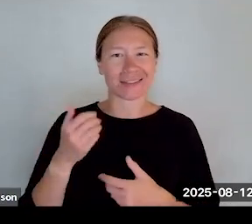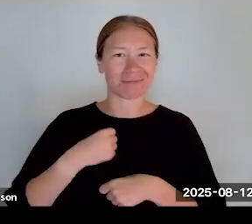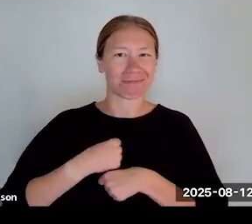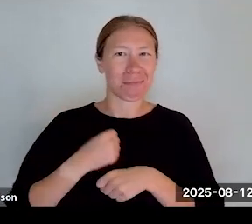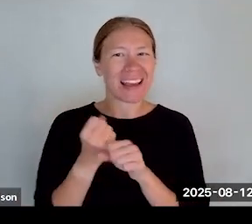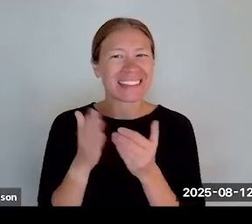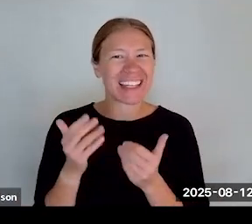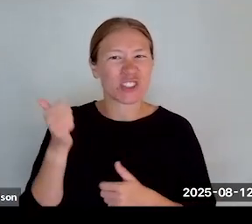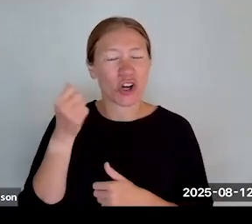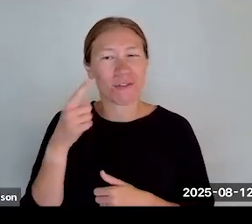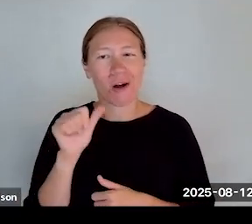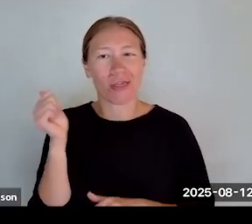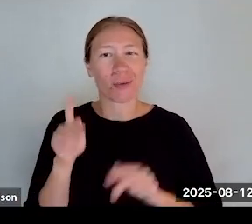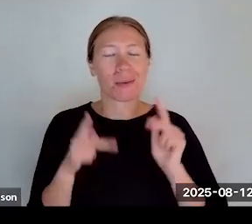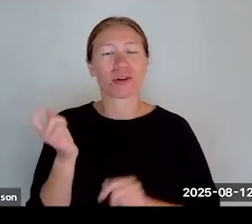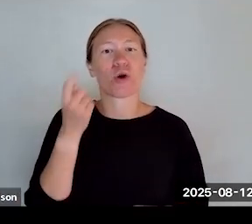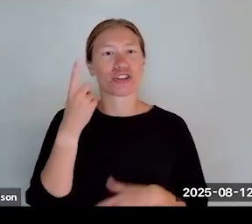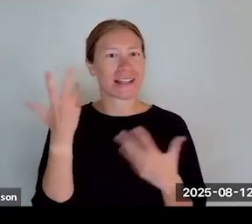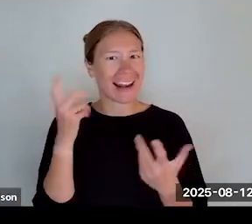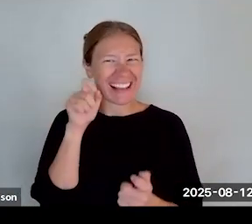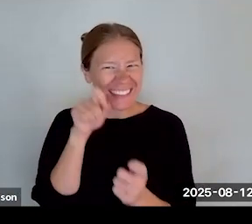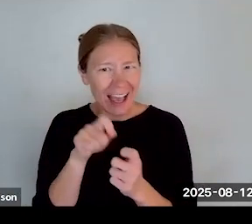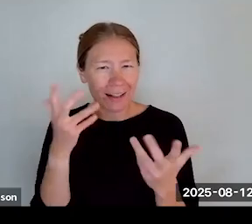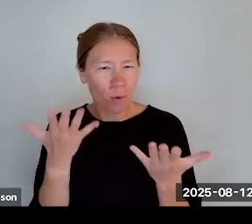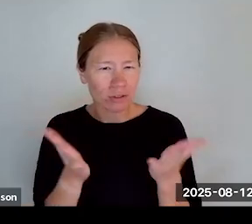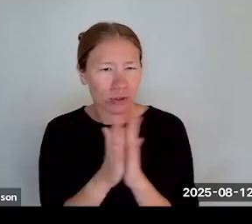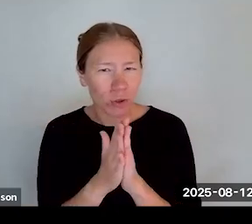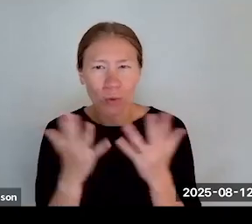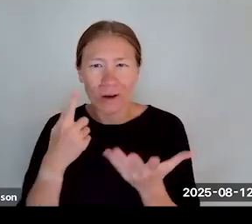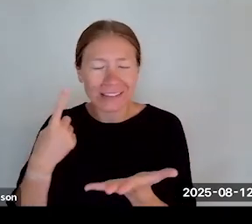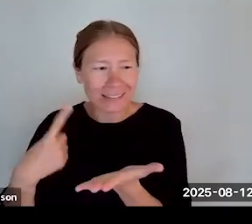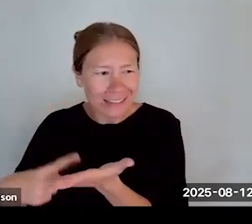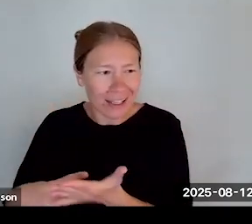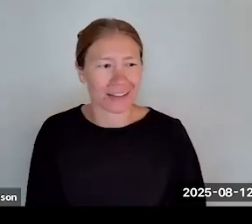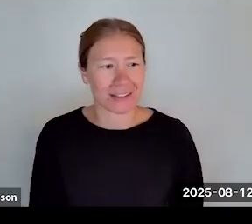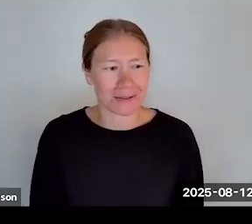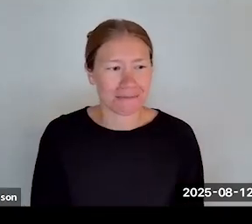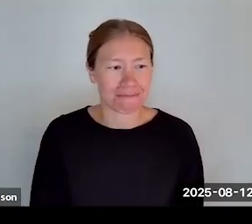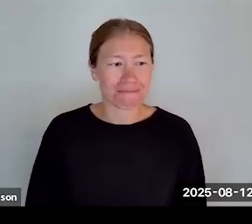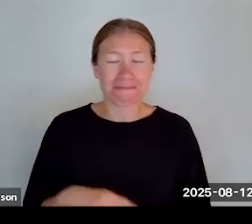exactly what's being requested or being discussed. This clarity supports effective decision making